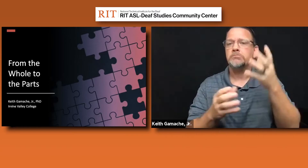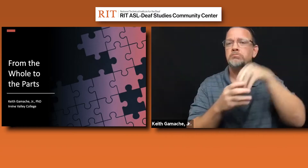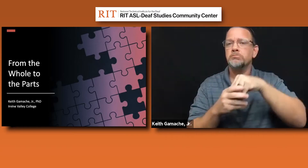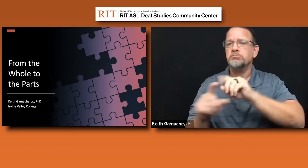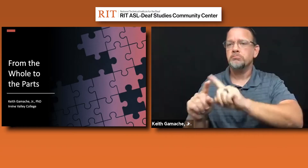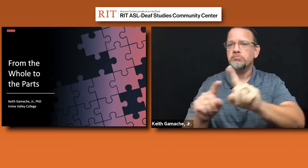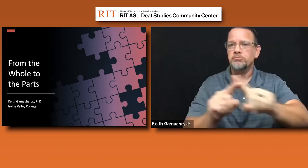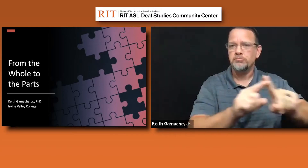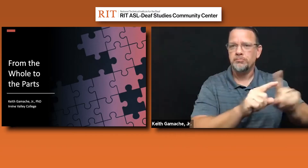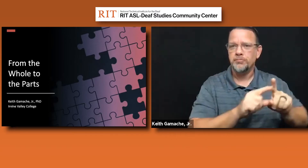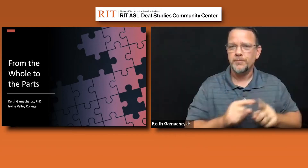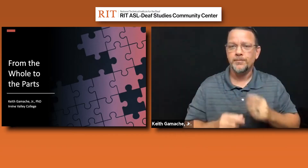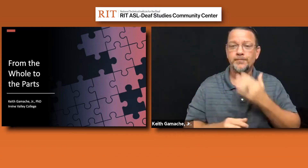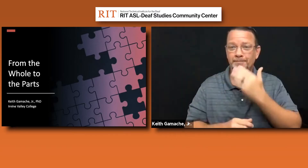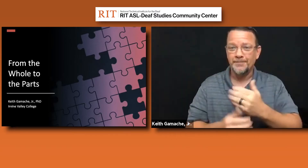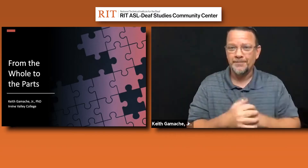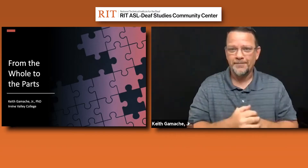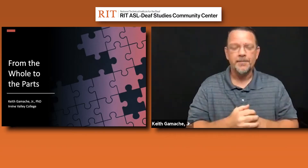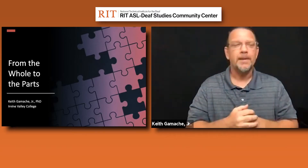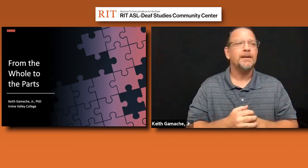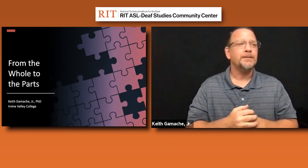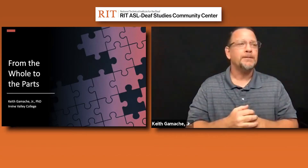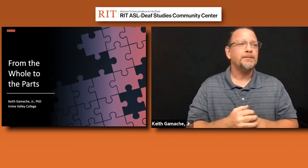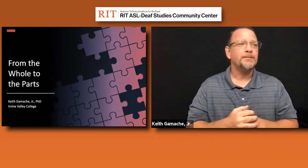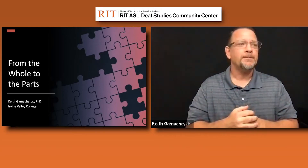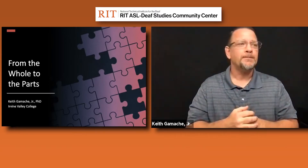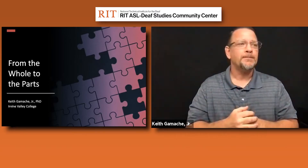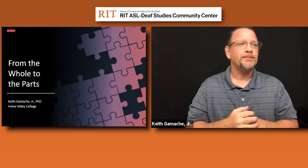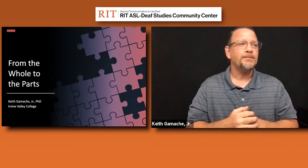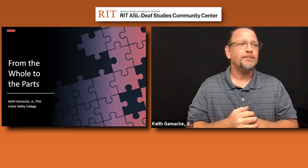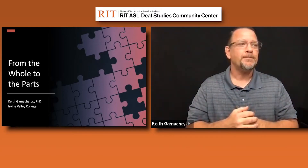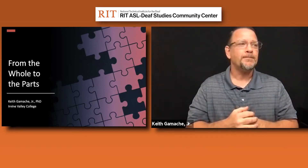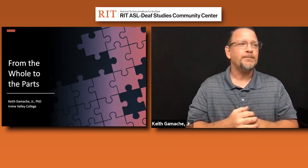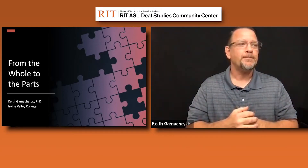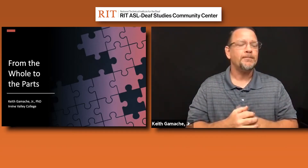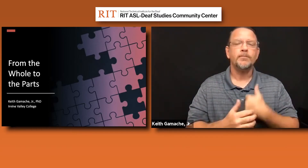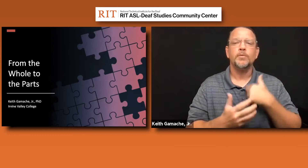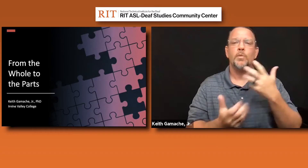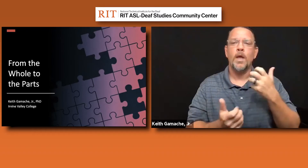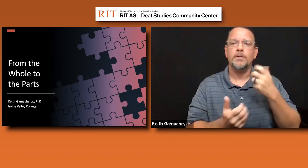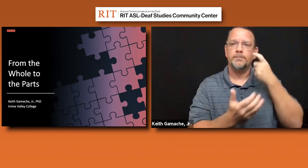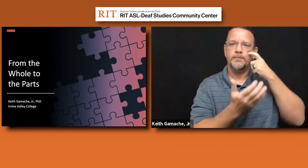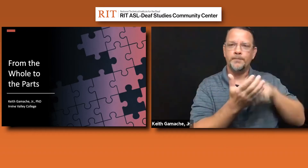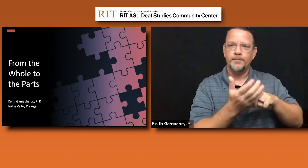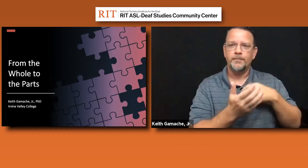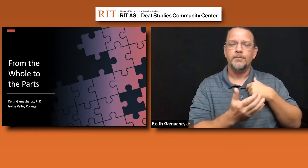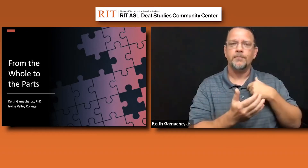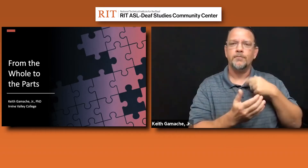but future work will incorporate more BIPOC representation, and I also want to recognize